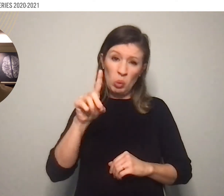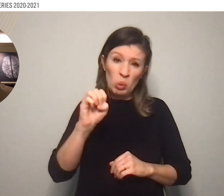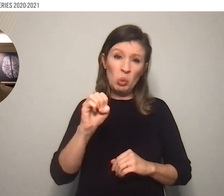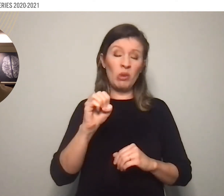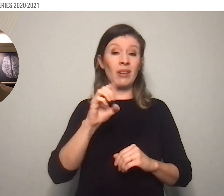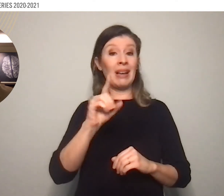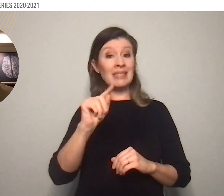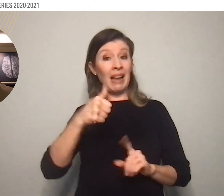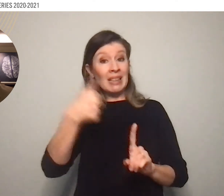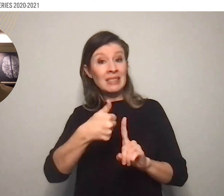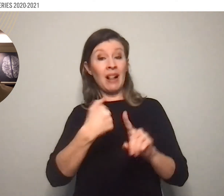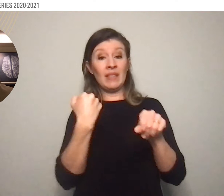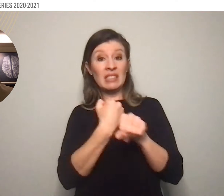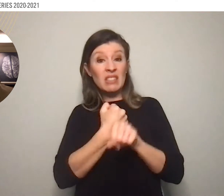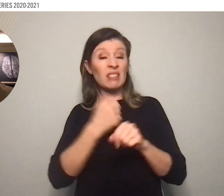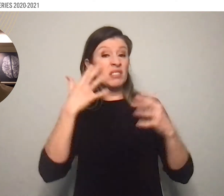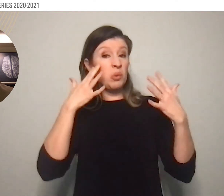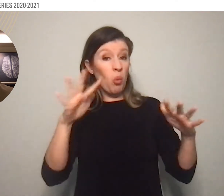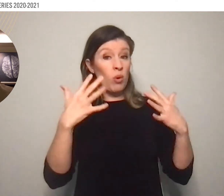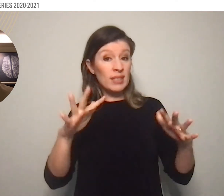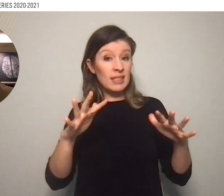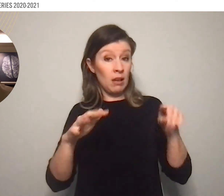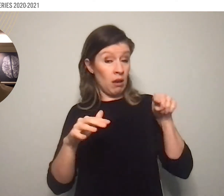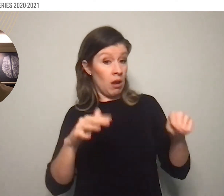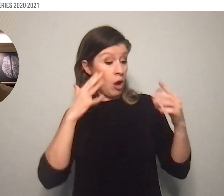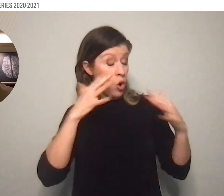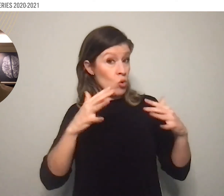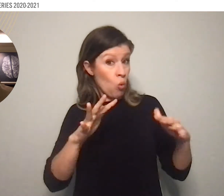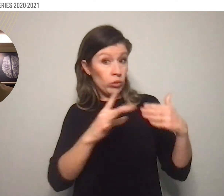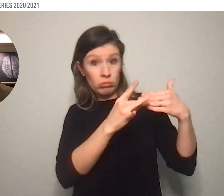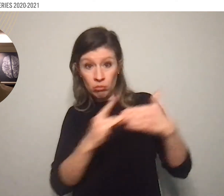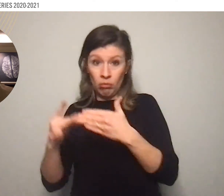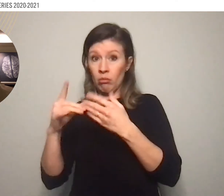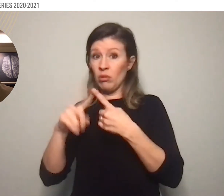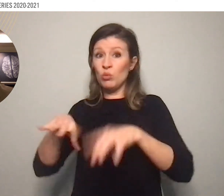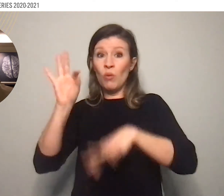terms of the data in the statistics and this noise can can lead to misleading findings that throw